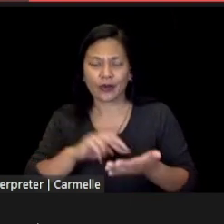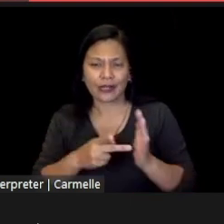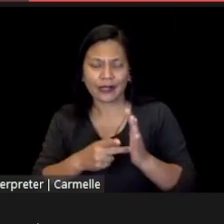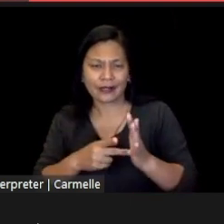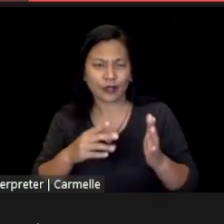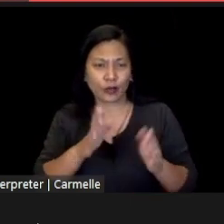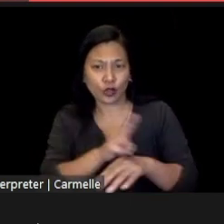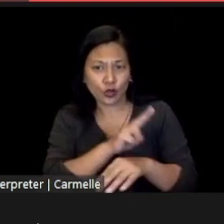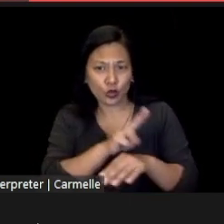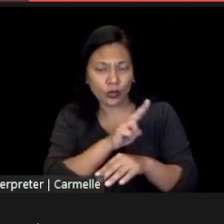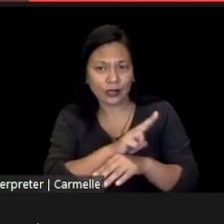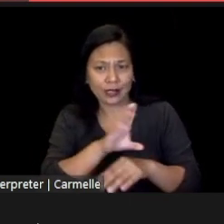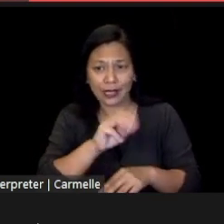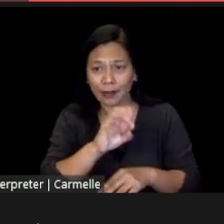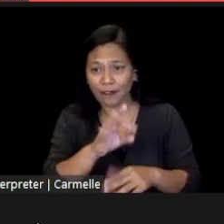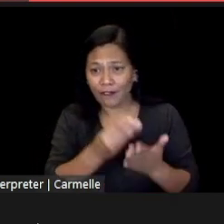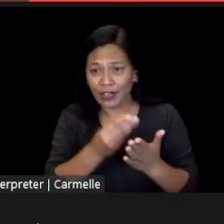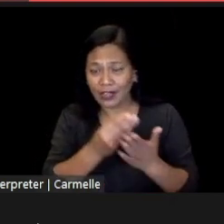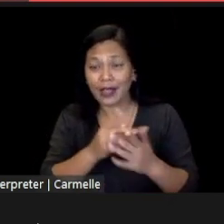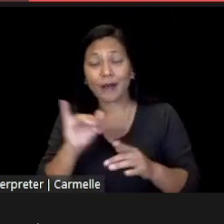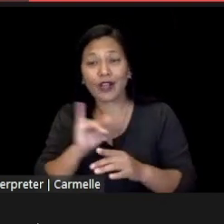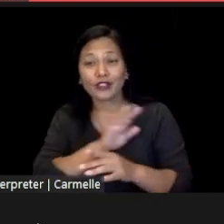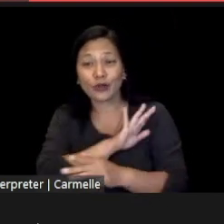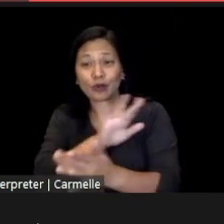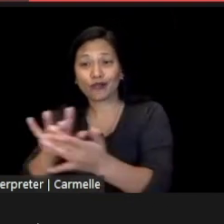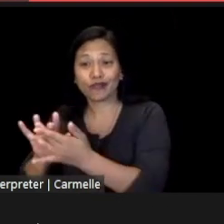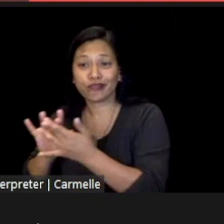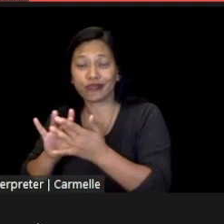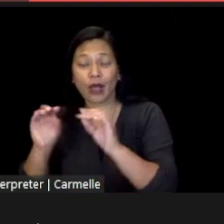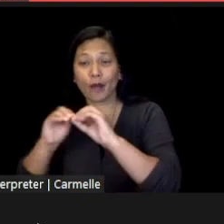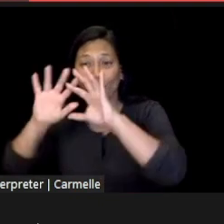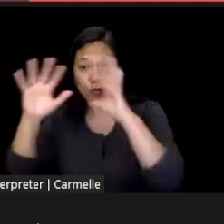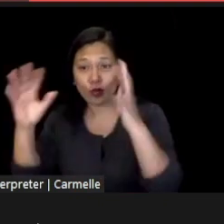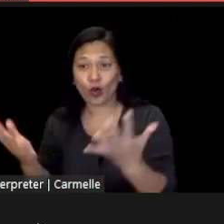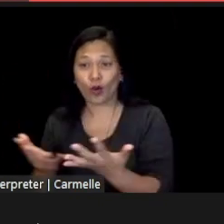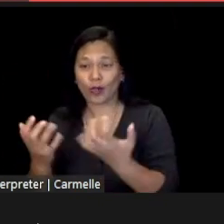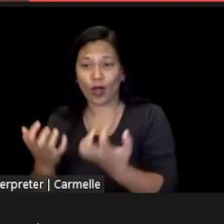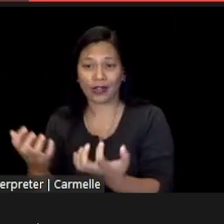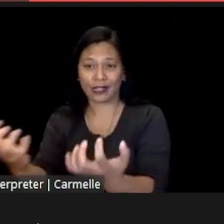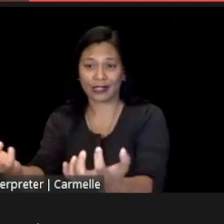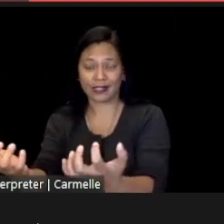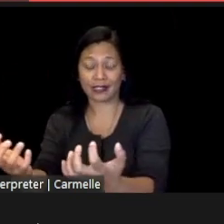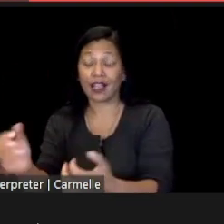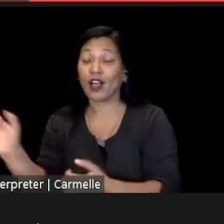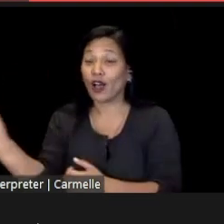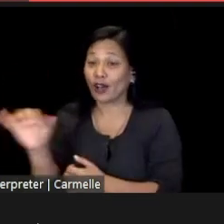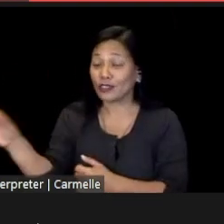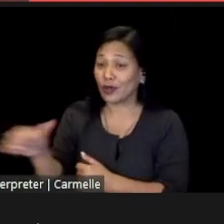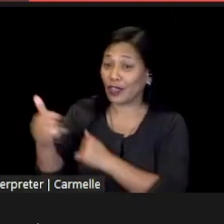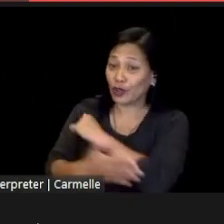And so, and it also achieves a wider audience and it helps us obtain lessons and learnings from other parts of the world where it's like,